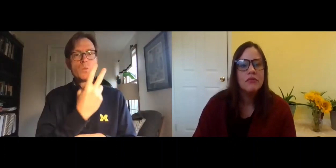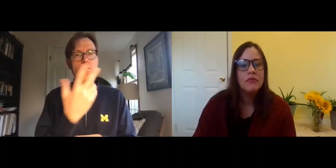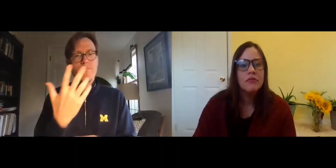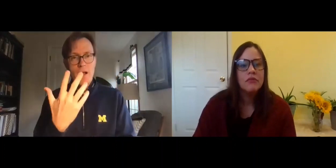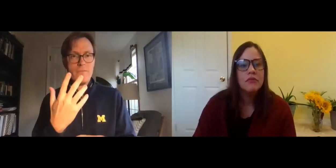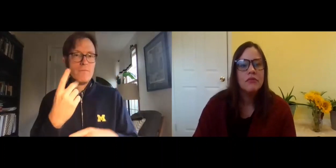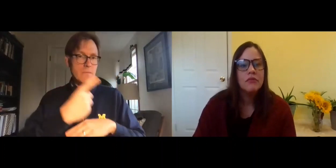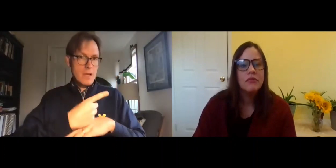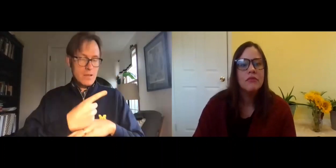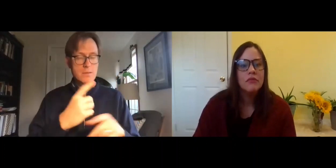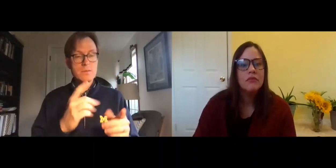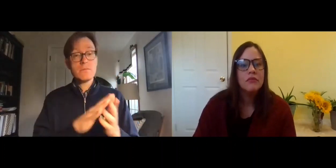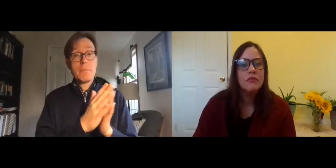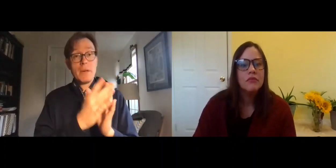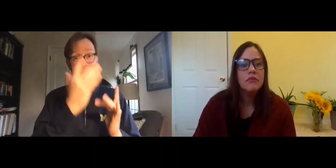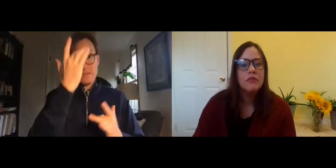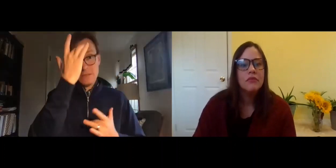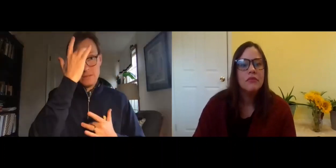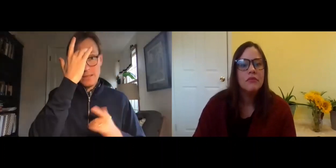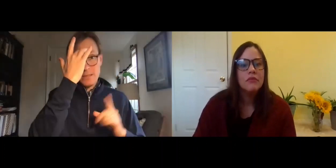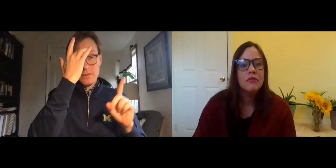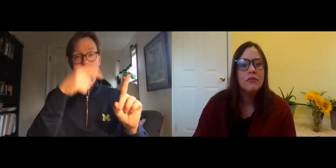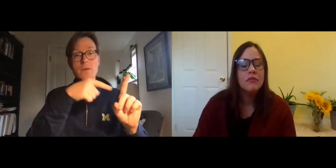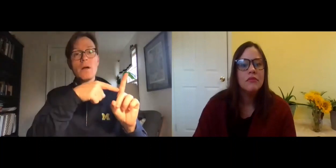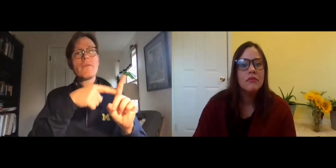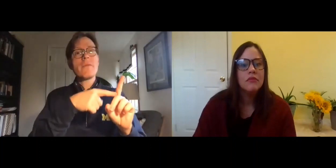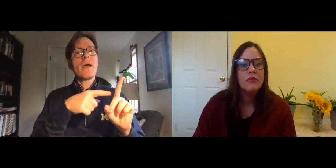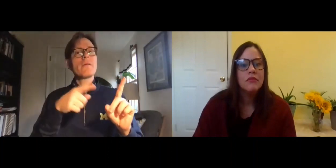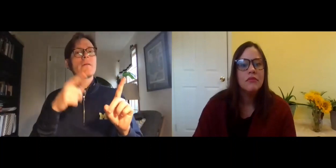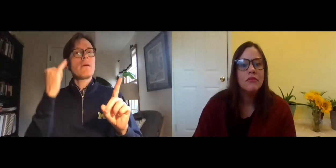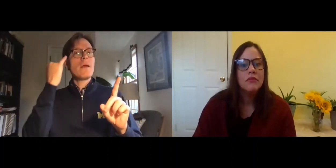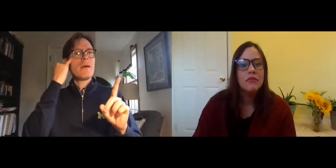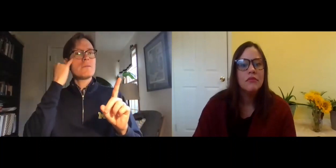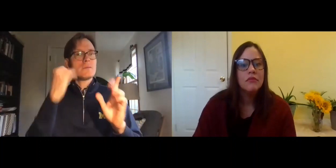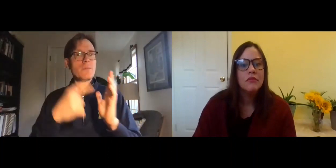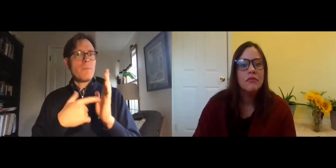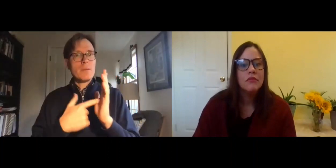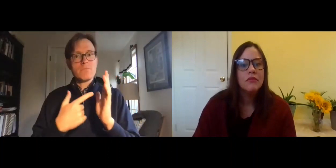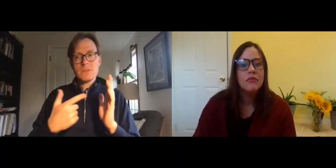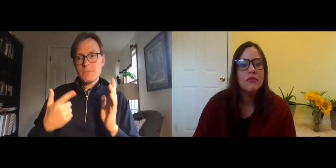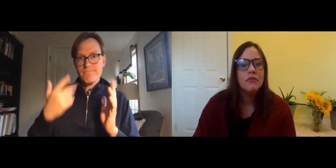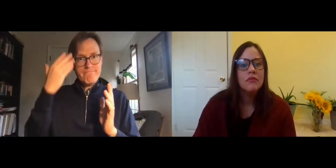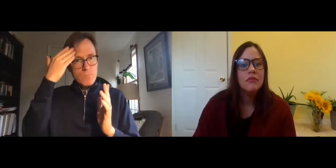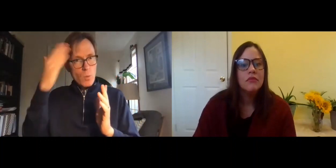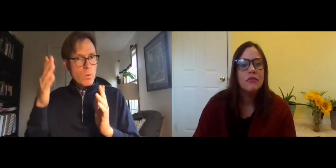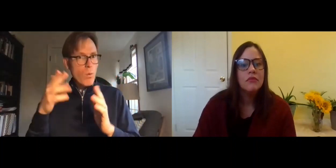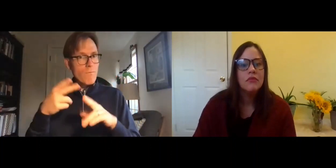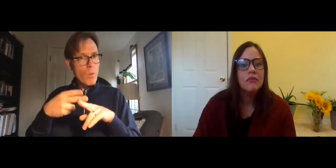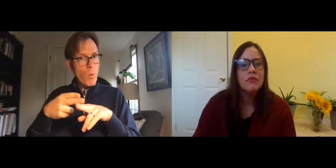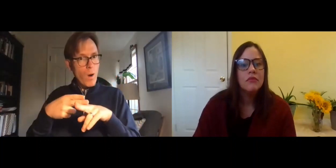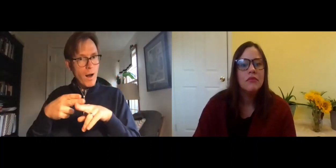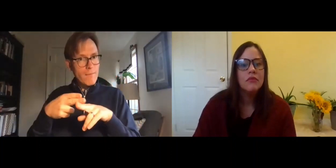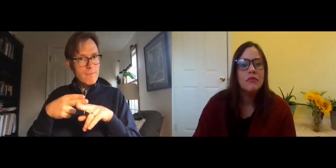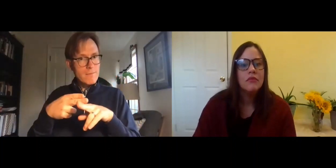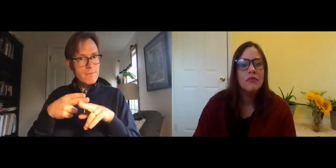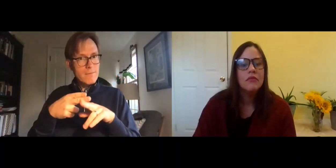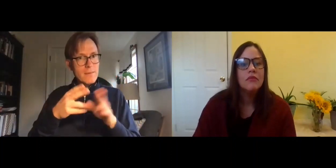But again, on average, it's 2 to 5 days, and so then if that person becomes sick, they